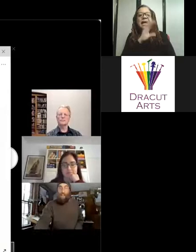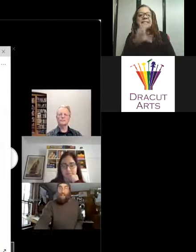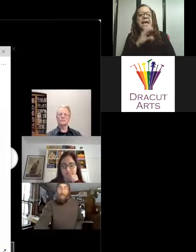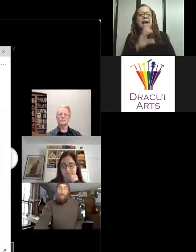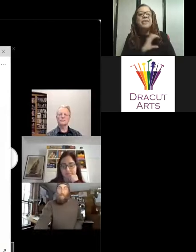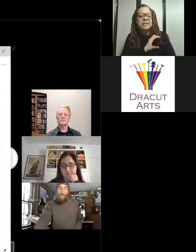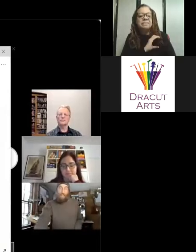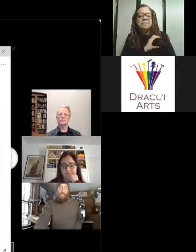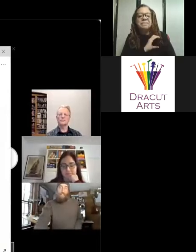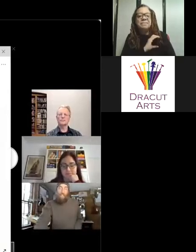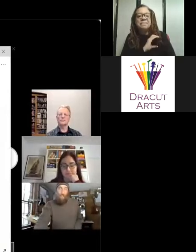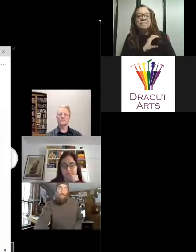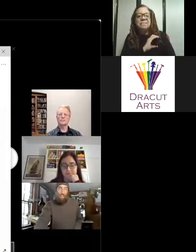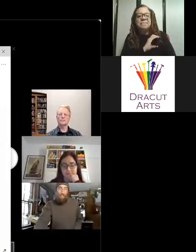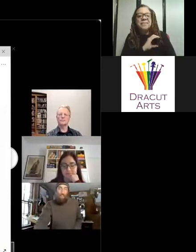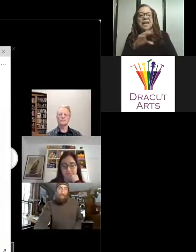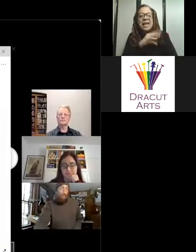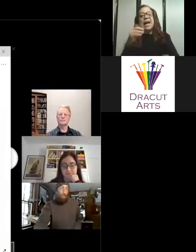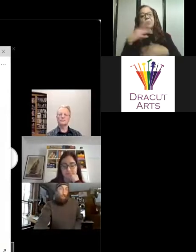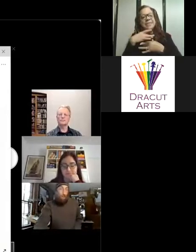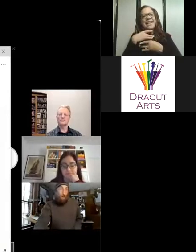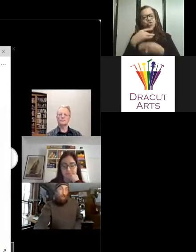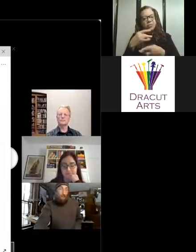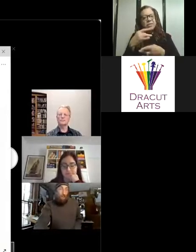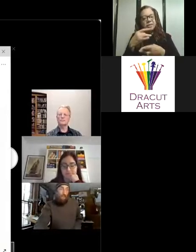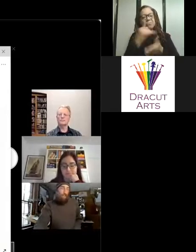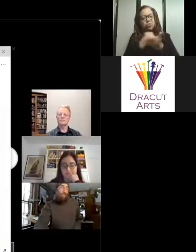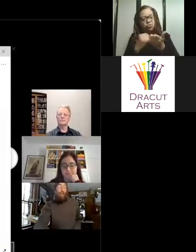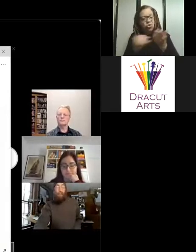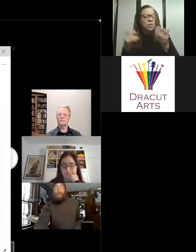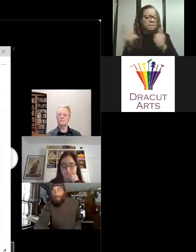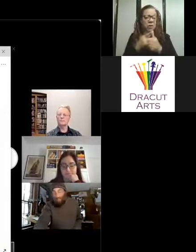and that got me interested enough to draw the first few pages. And that's what got me